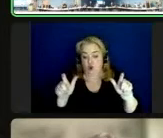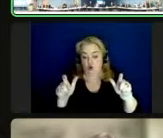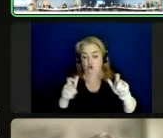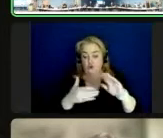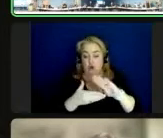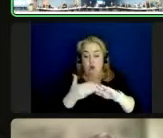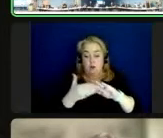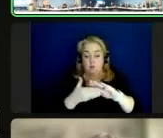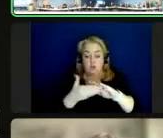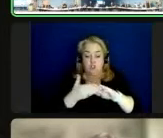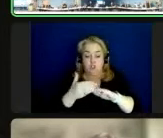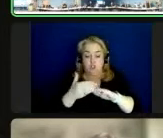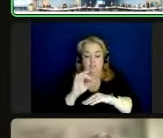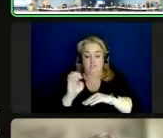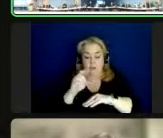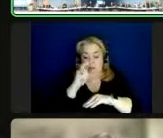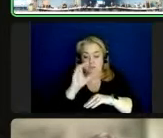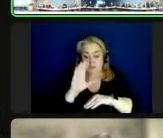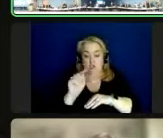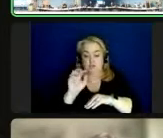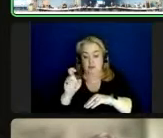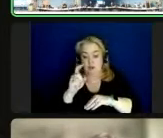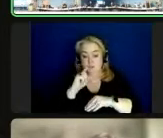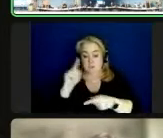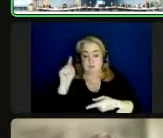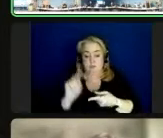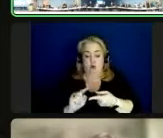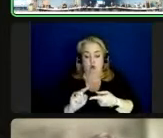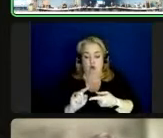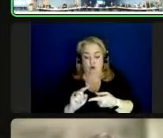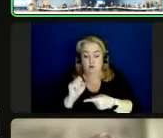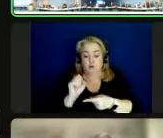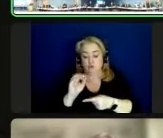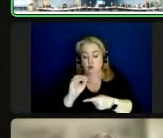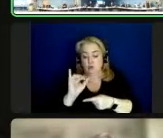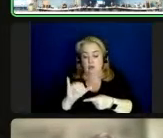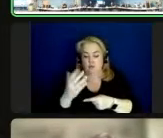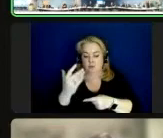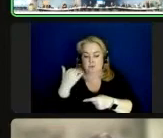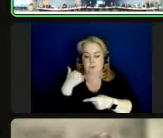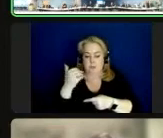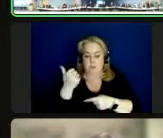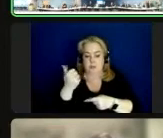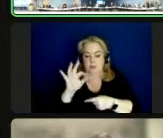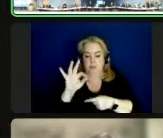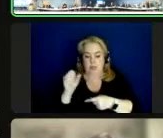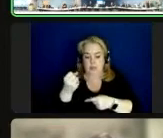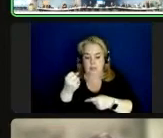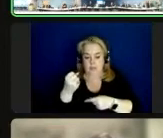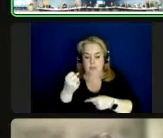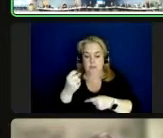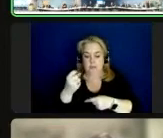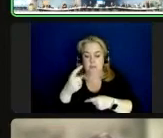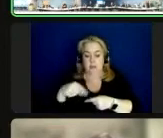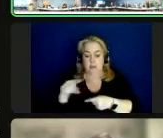YBE YOU WILL SEE SOME CITIES